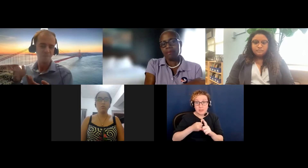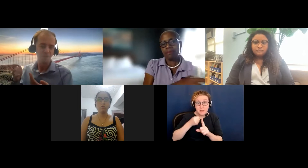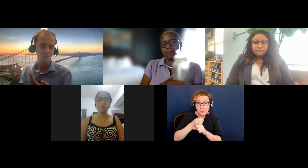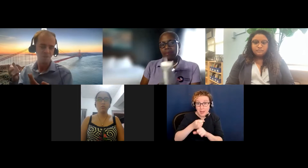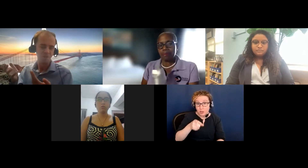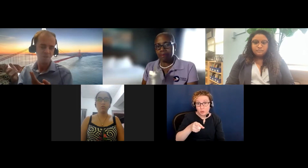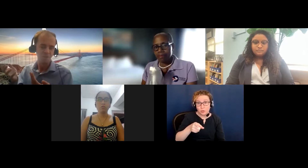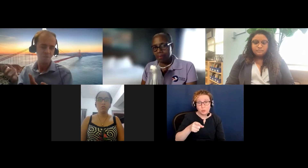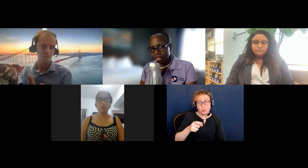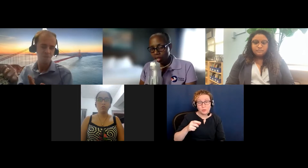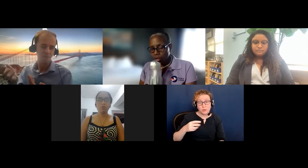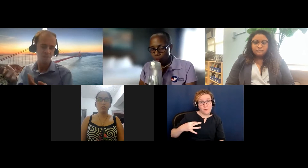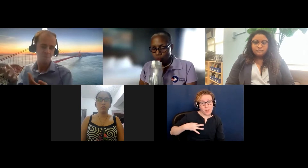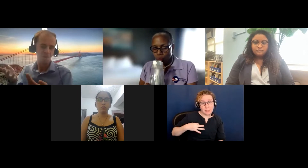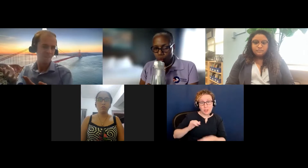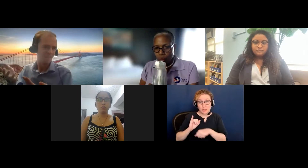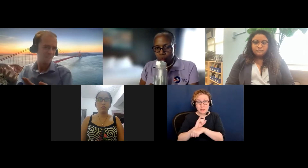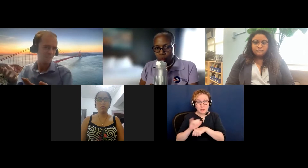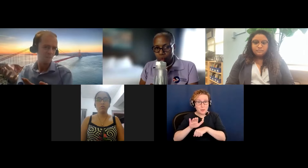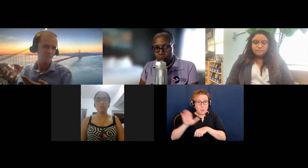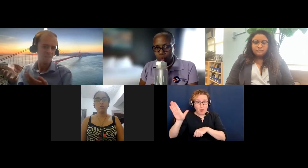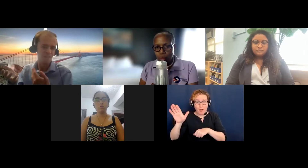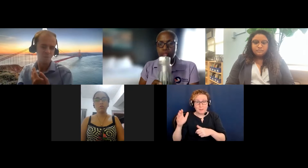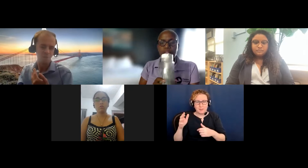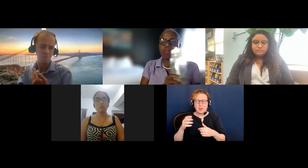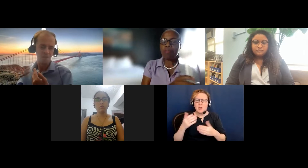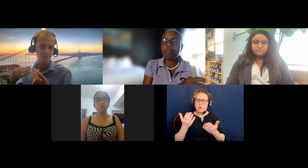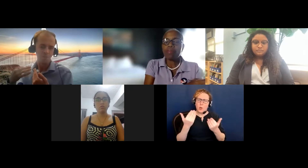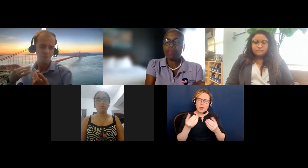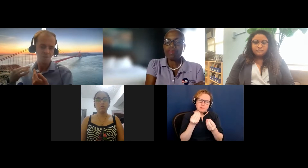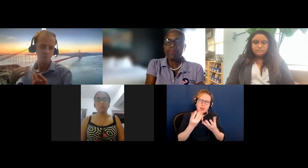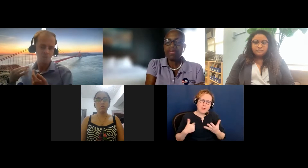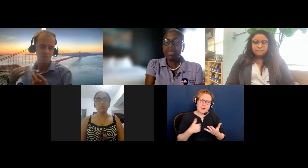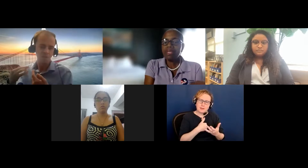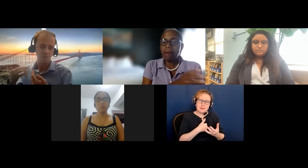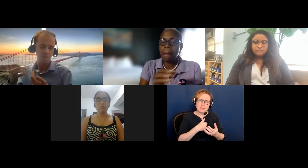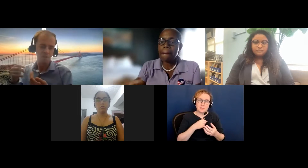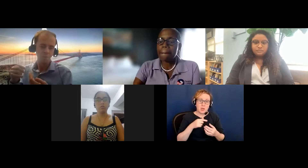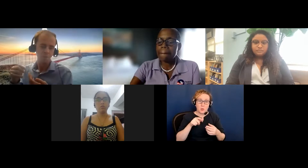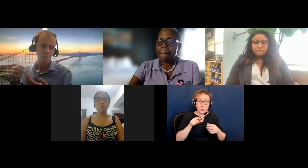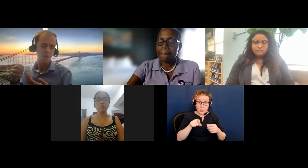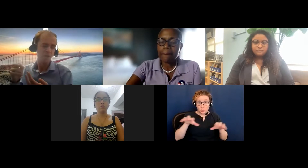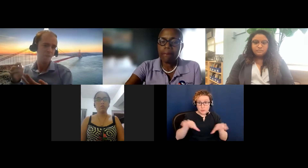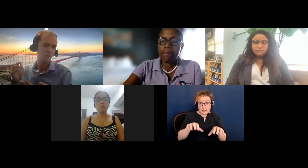when you volunteered or interned abroad? Tell us as well, what did you do while you were a student